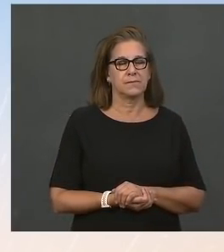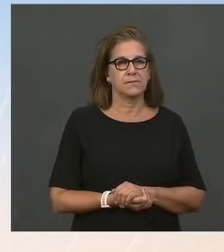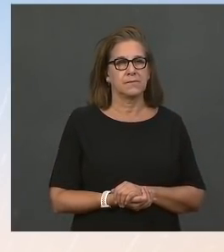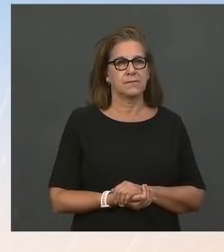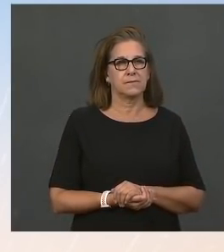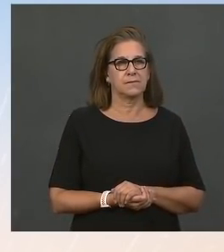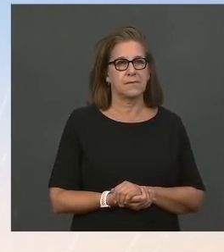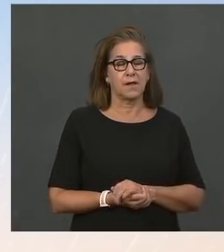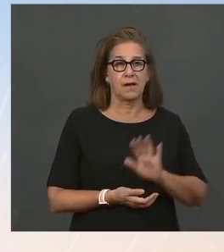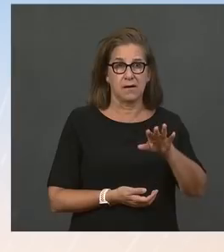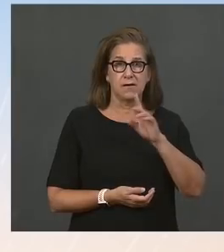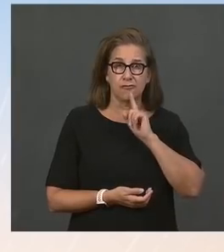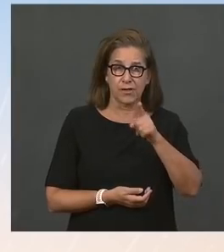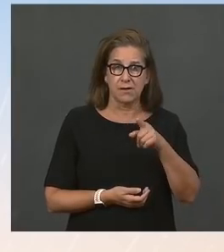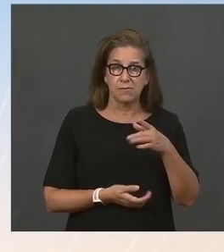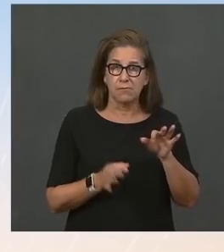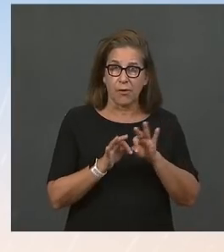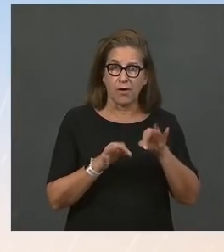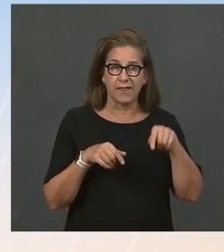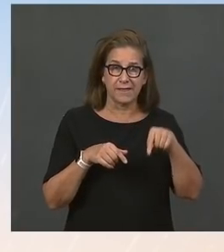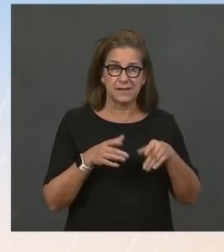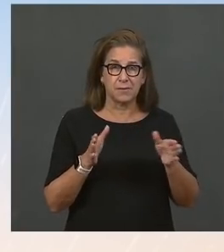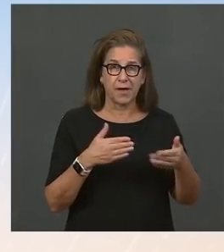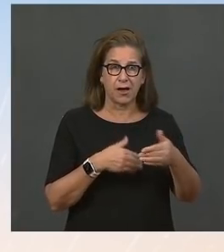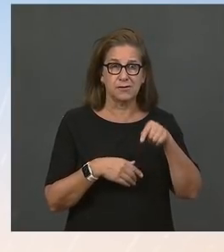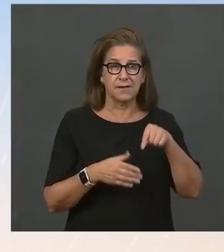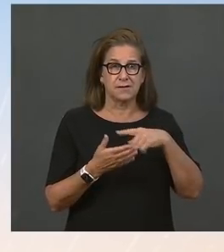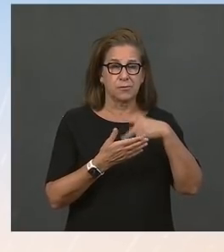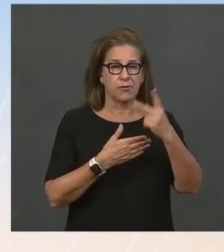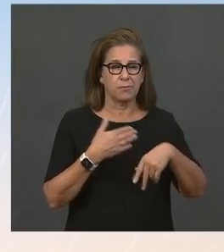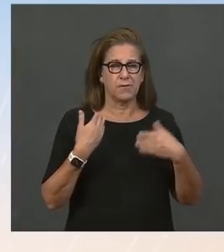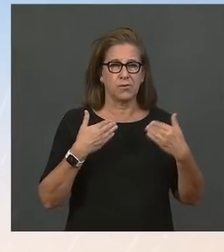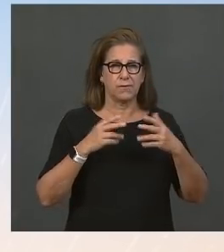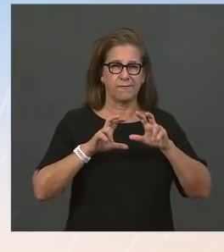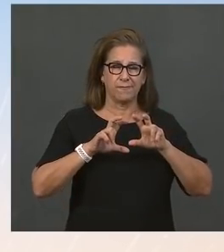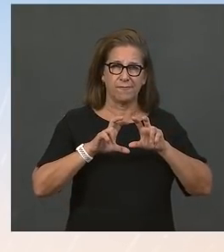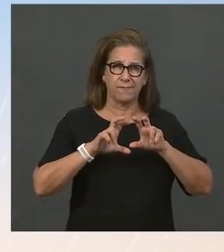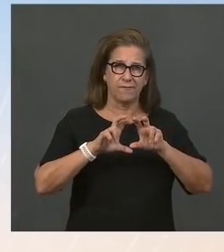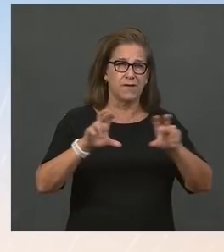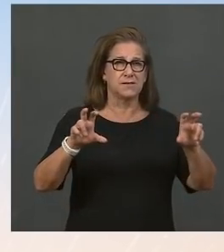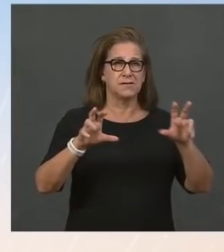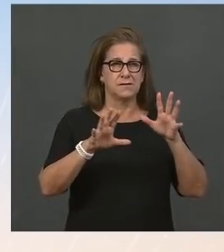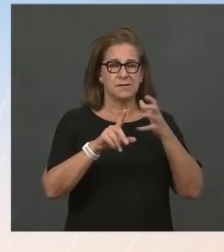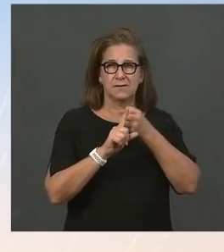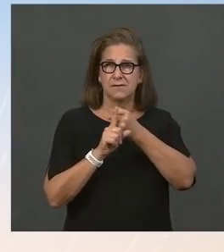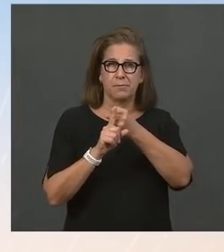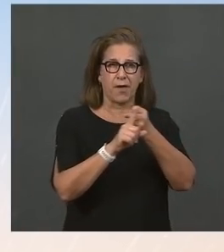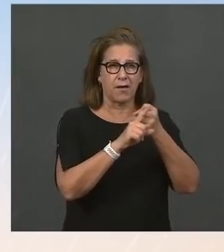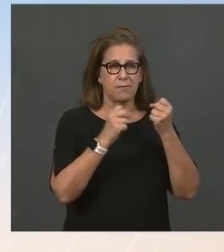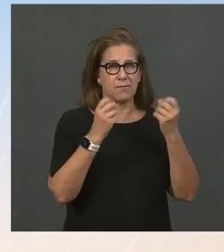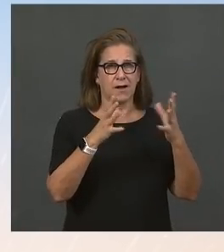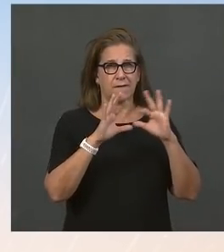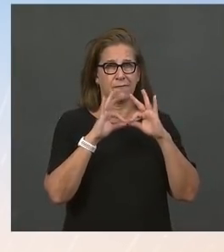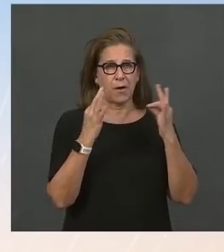this package will have on families across the country, and what it's tracking to be. There are still final pieces that need to be concluded,